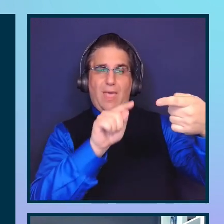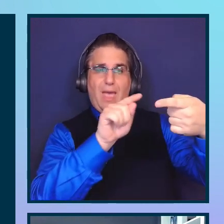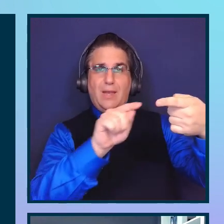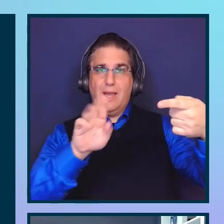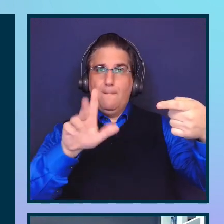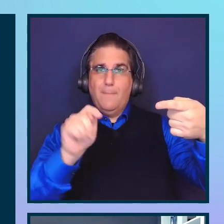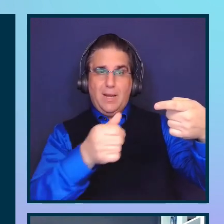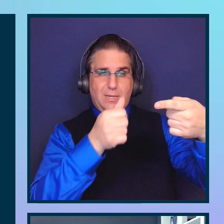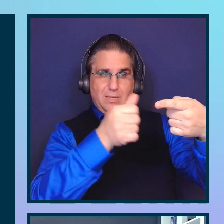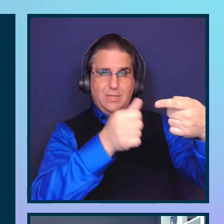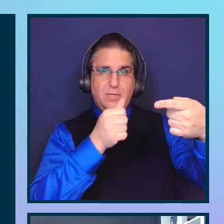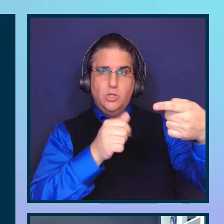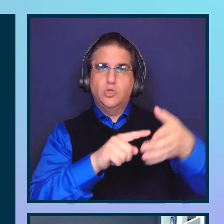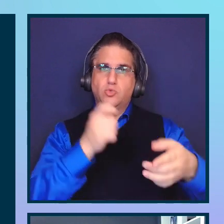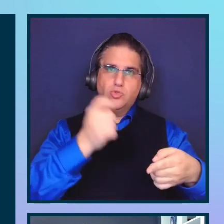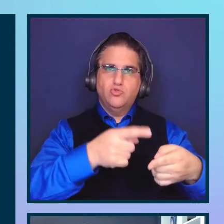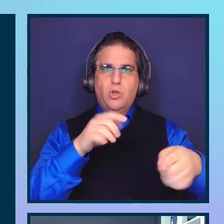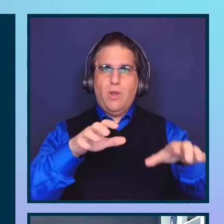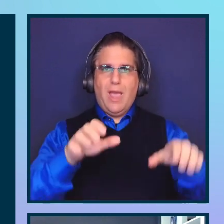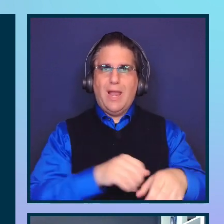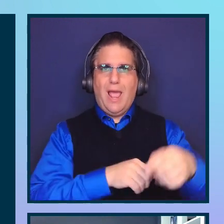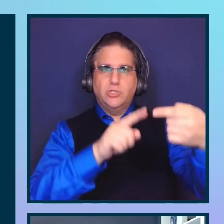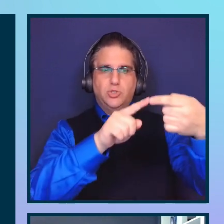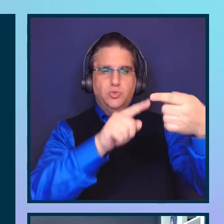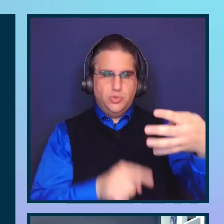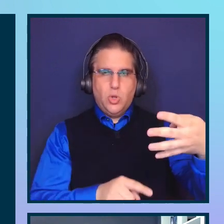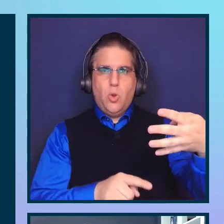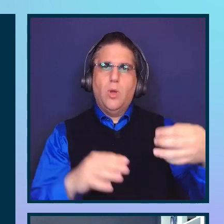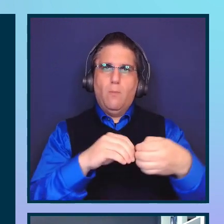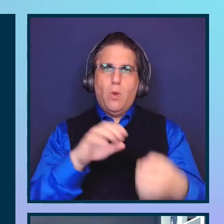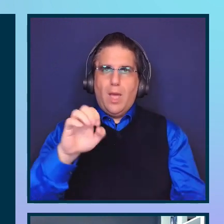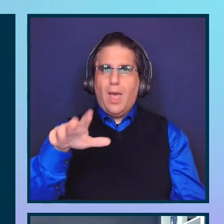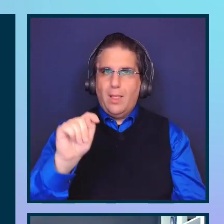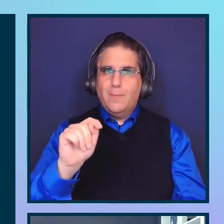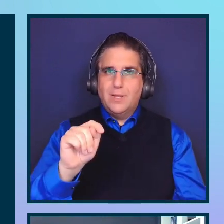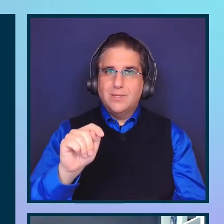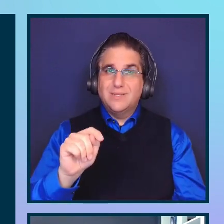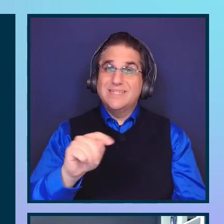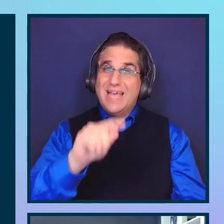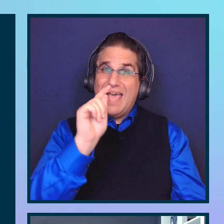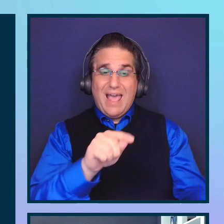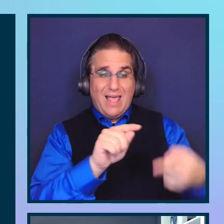And then you display certain elements. That needs to be announced for the users of the website.